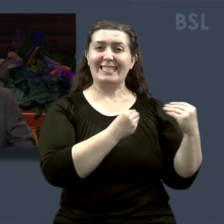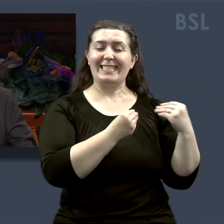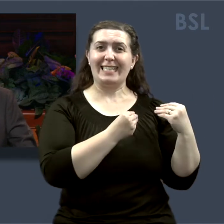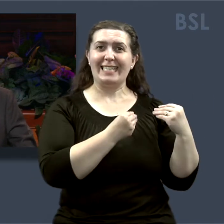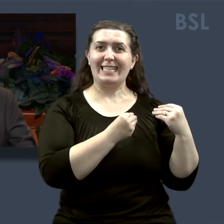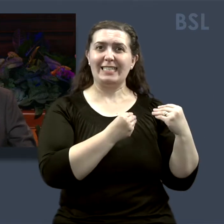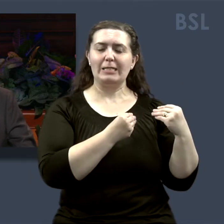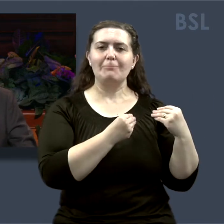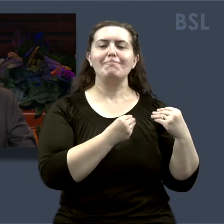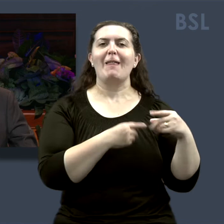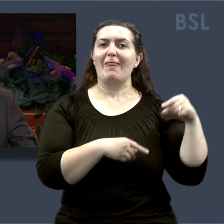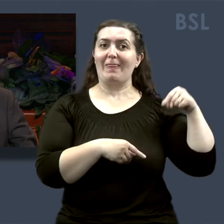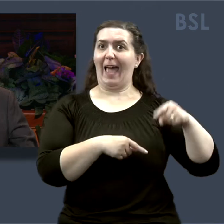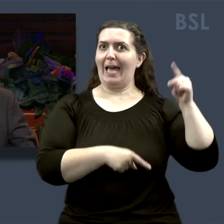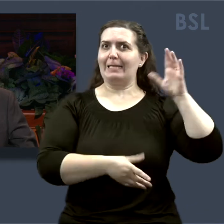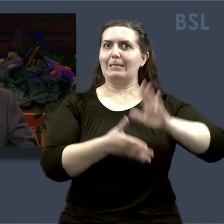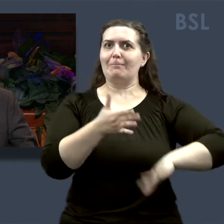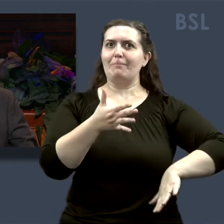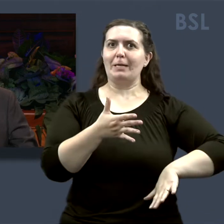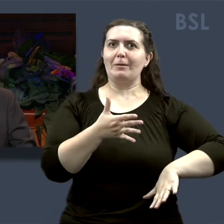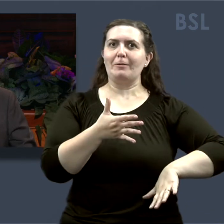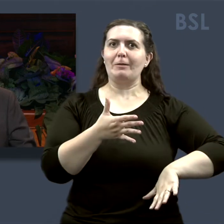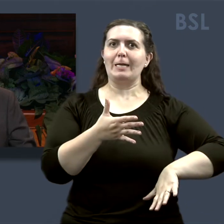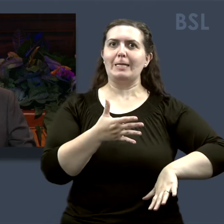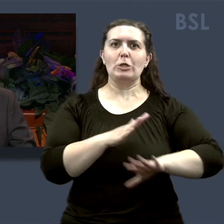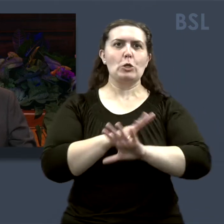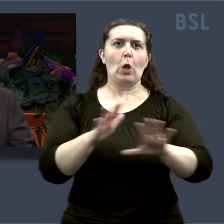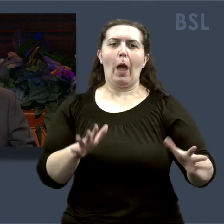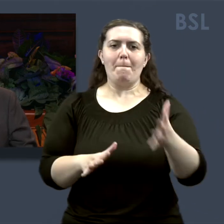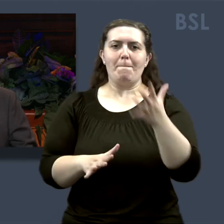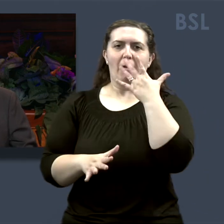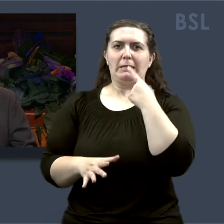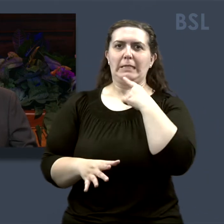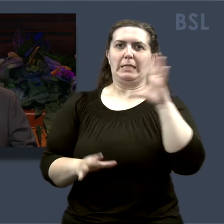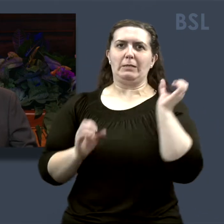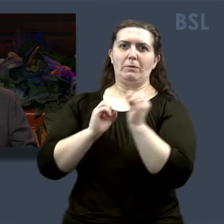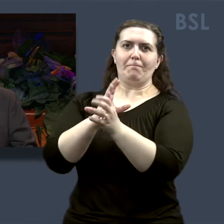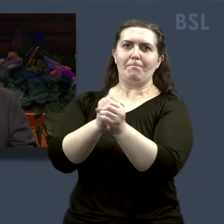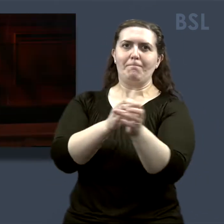“I learned not to be embarrassed to share my testimony.”